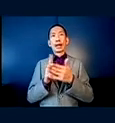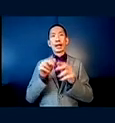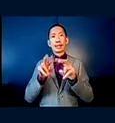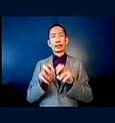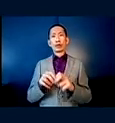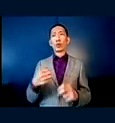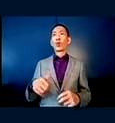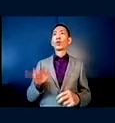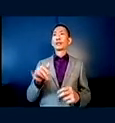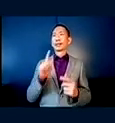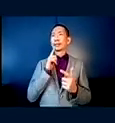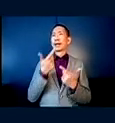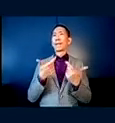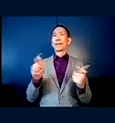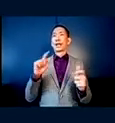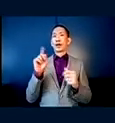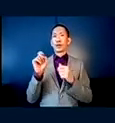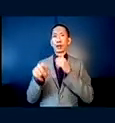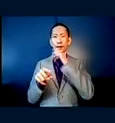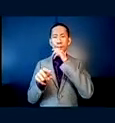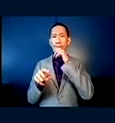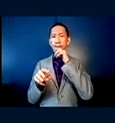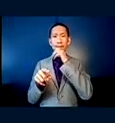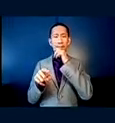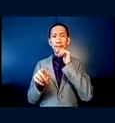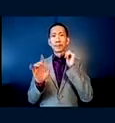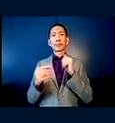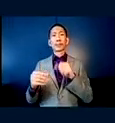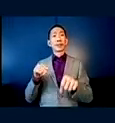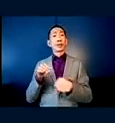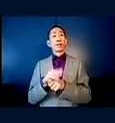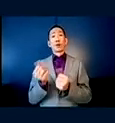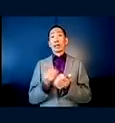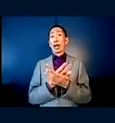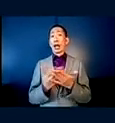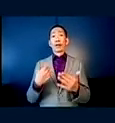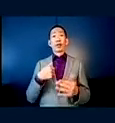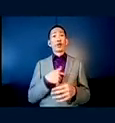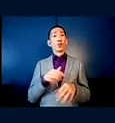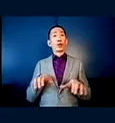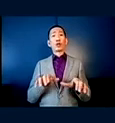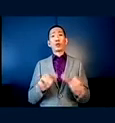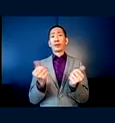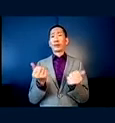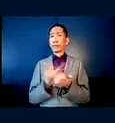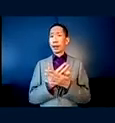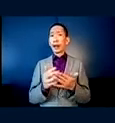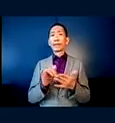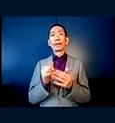IF NOT HOW DOES QUESTIONNAIRE DESIGN INFORM ANALYSIS? OH, IT INFORMS EVERYTHING WE DO.